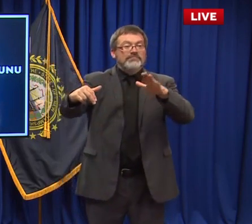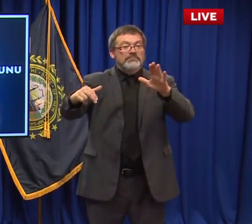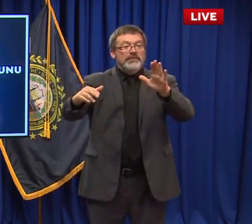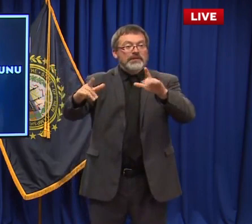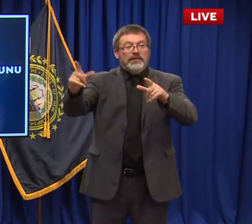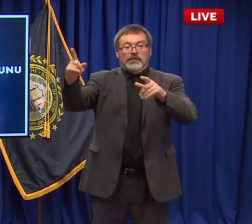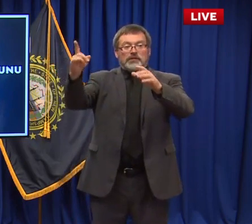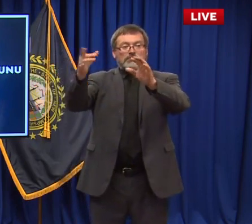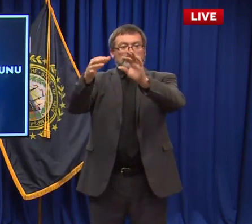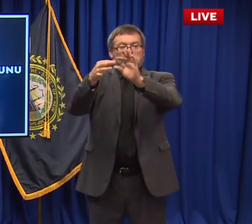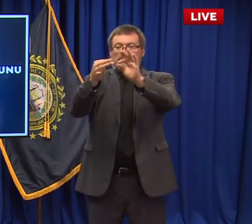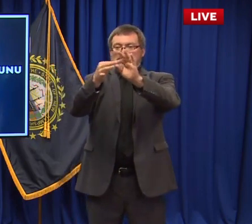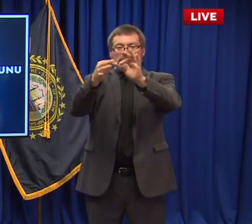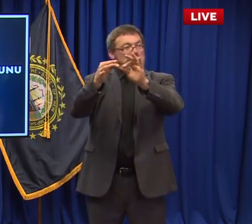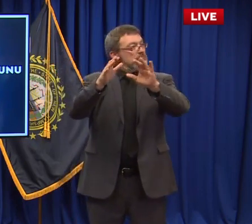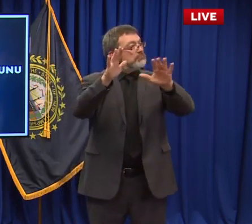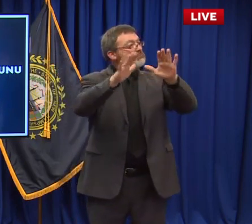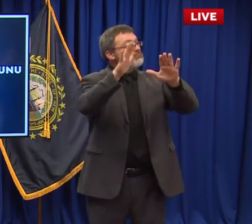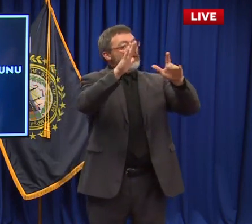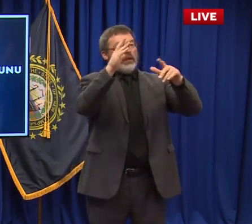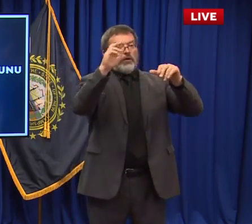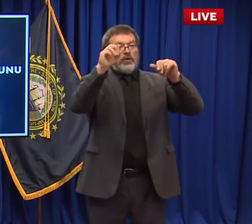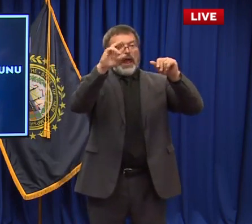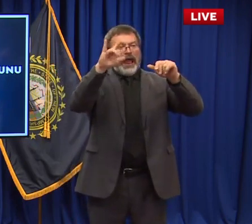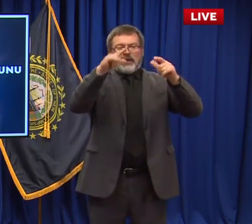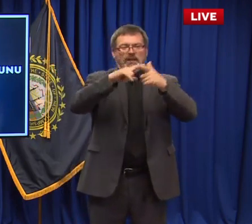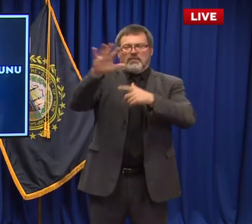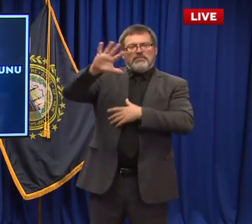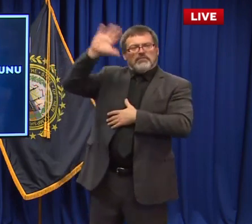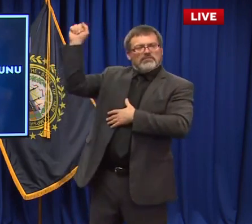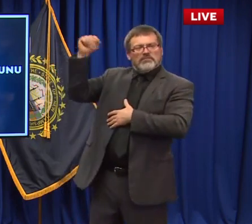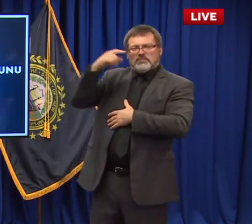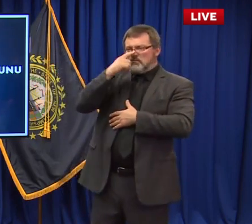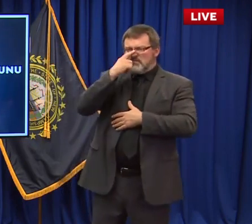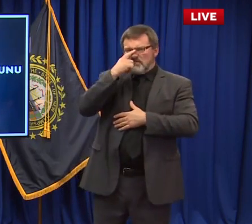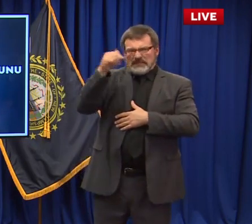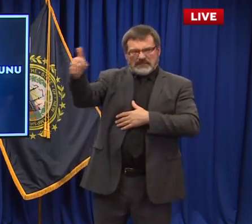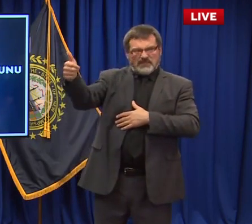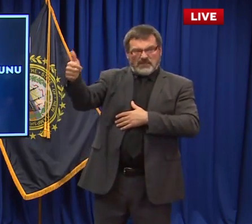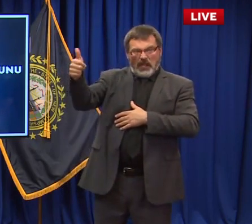MY SENSE IS HE IS FLYING IN, WALKING OUT OF THE STAGE, GIVING A SPEECH, FLYING OUT.